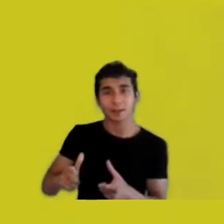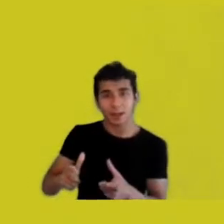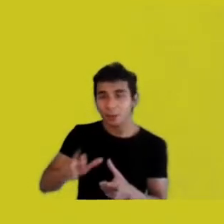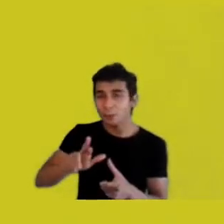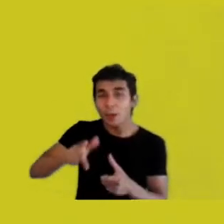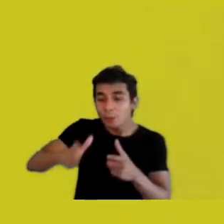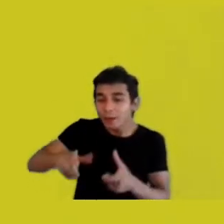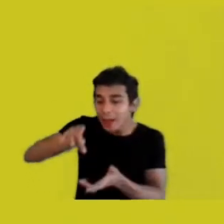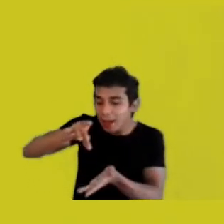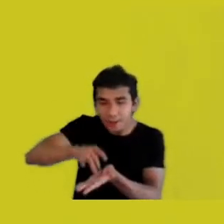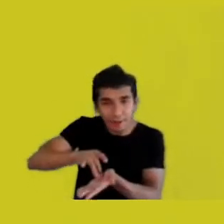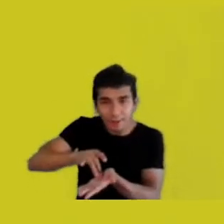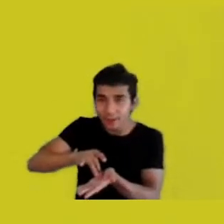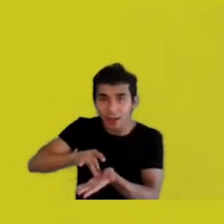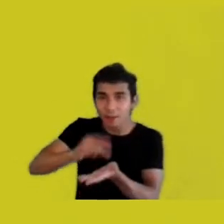So,